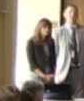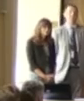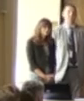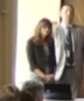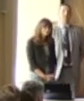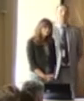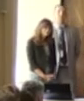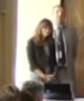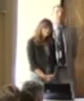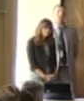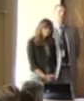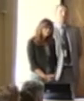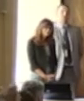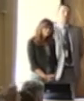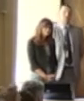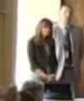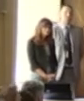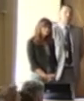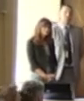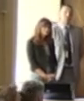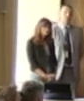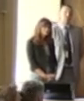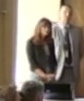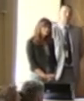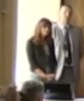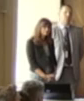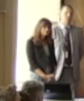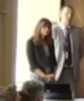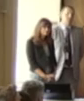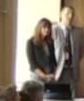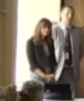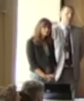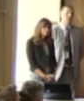Queensland was wondering if the data for families with children and no parents